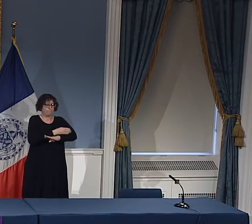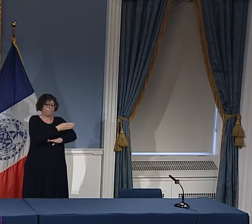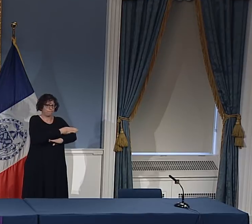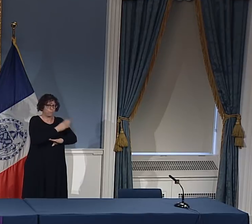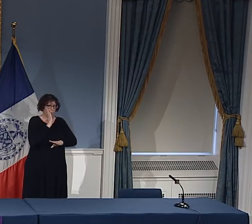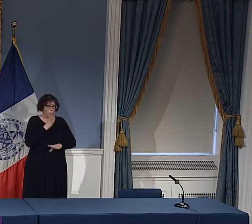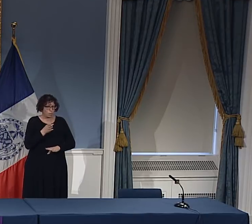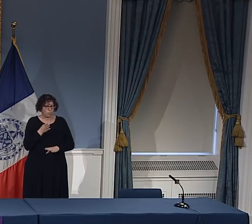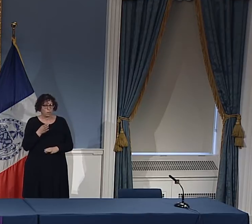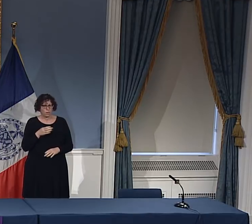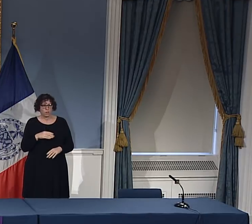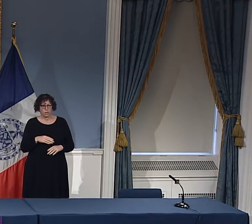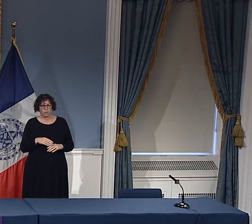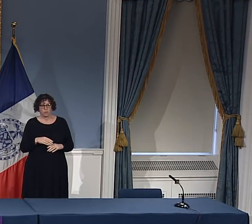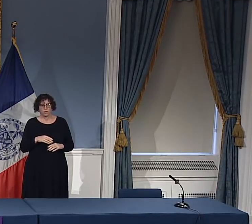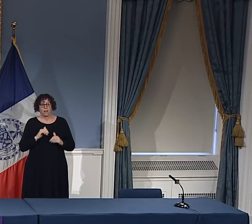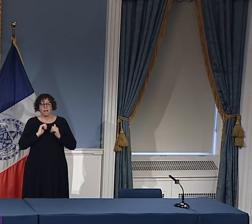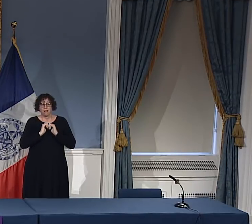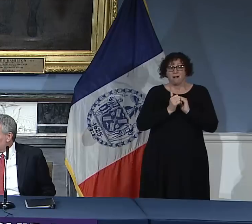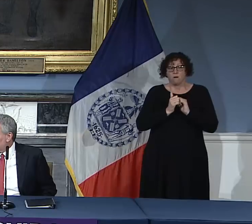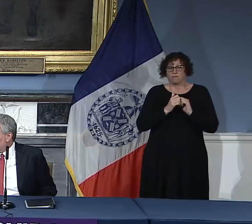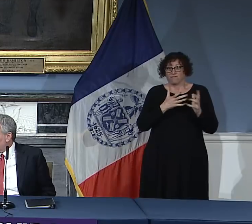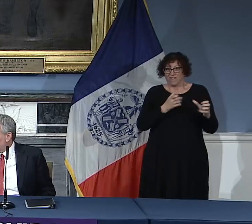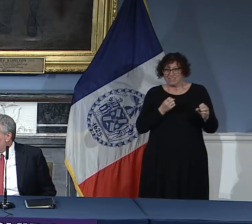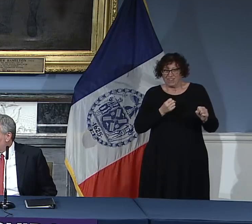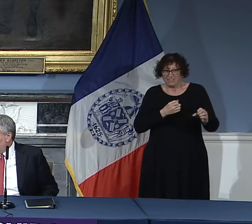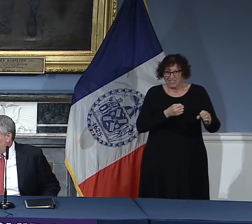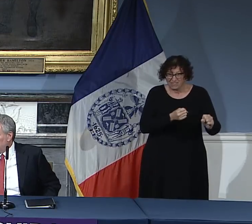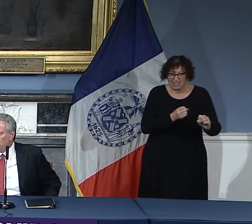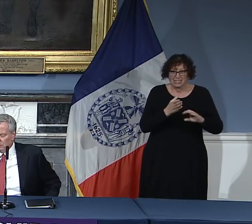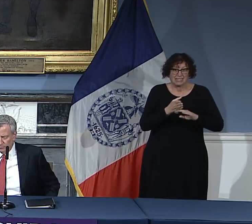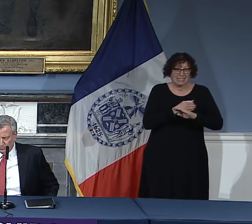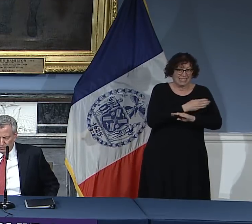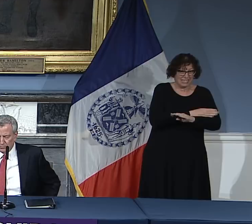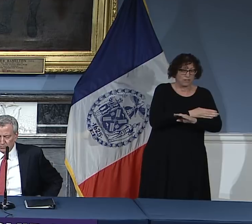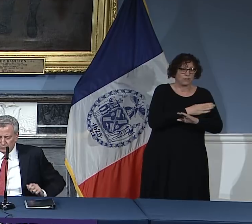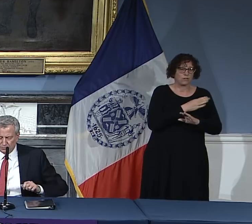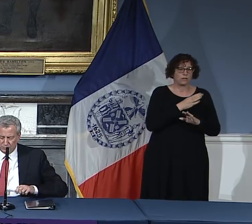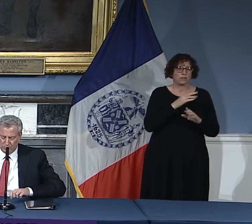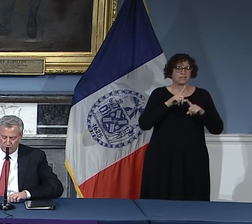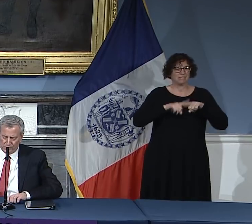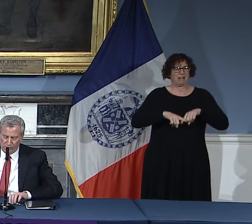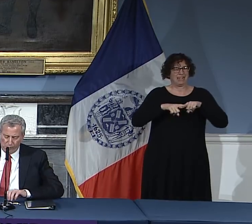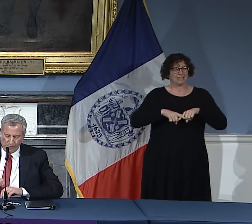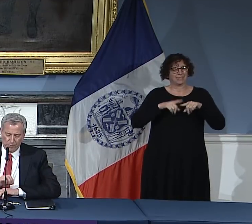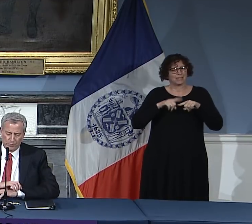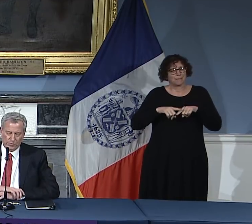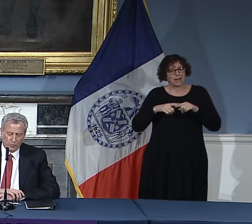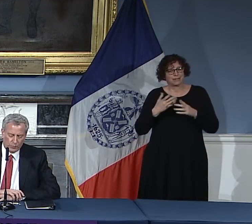HAVE BEEN SAYING IS THAT THINGS WILL GET WOR SE BEFORE THEY GET BAD. HOW FAST THINGS GET BETTER WILL